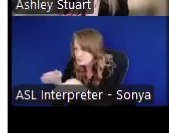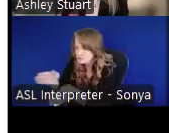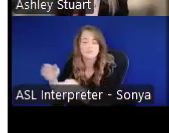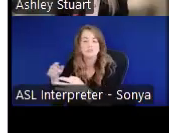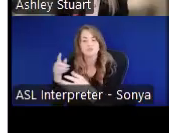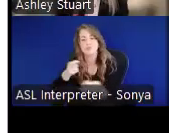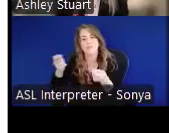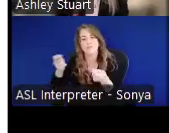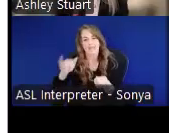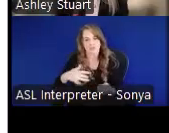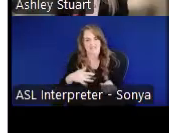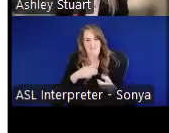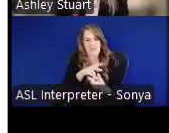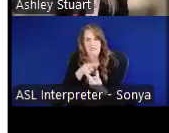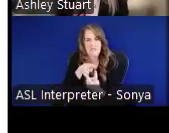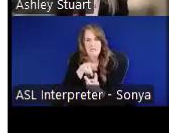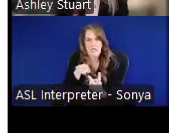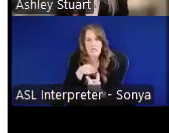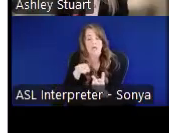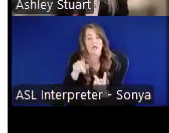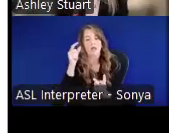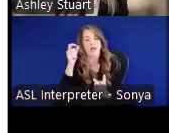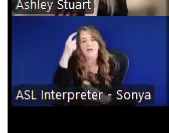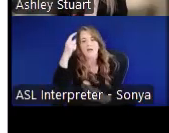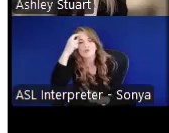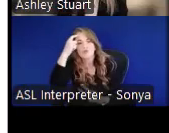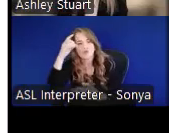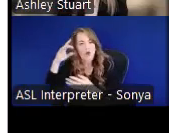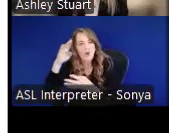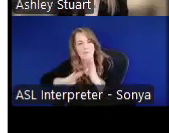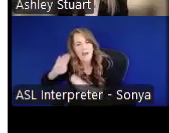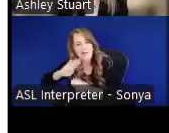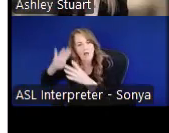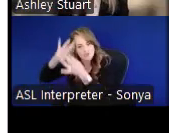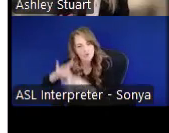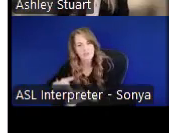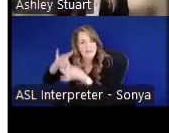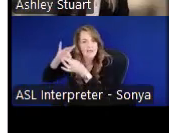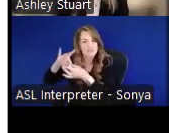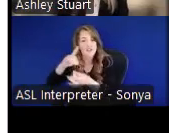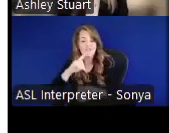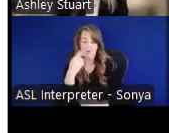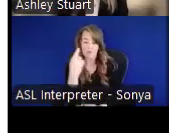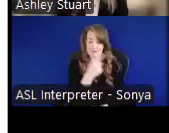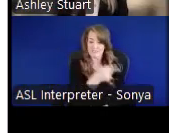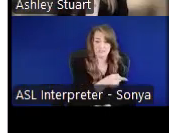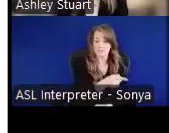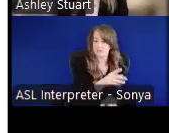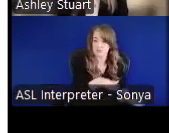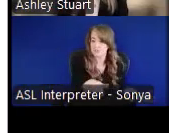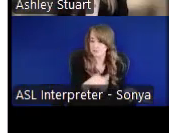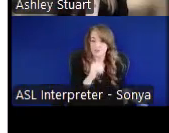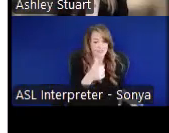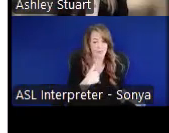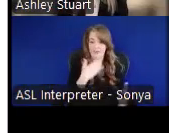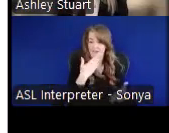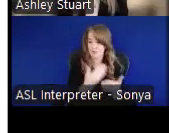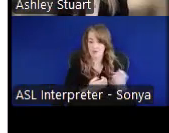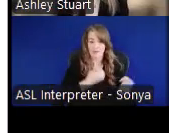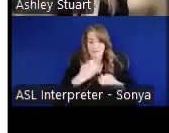actually is a neurobiological basis for the reason that toddlers don't have great emotion regulation skills, and